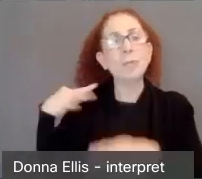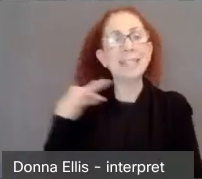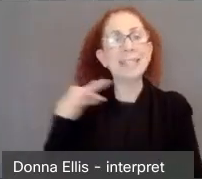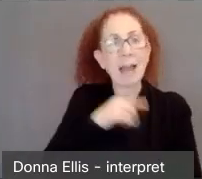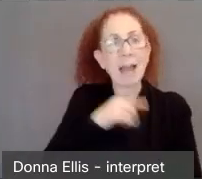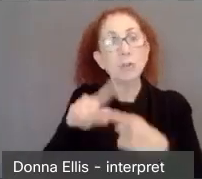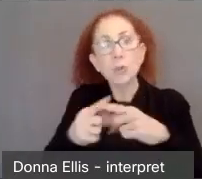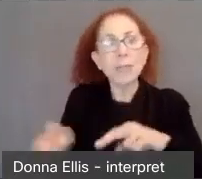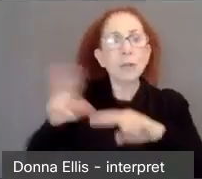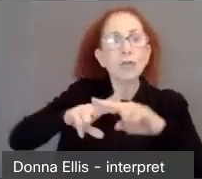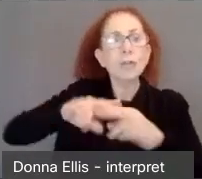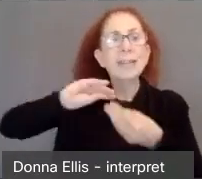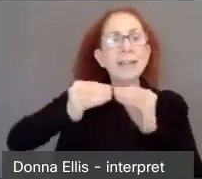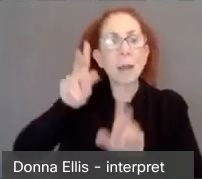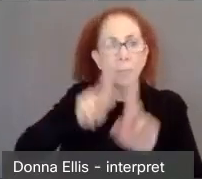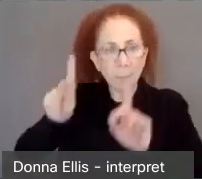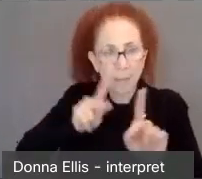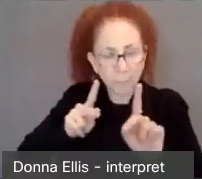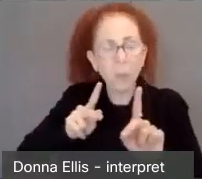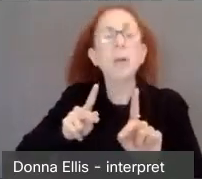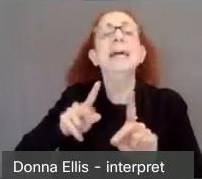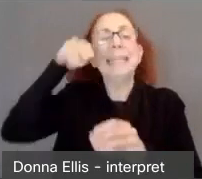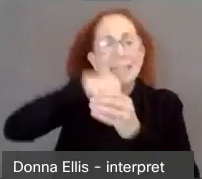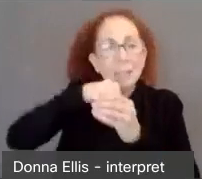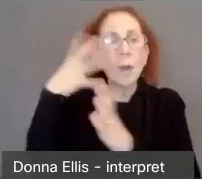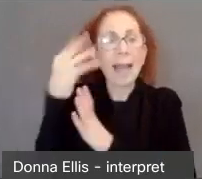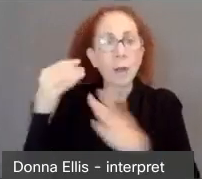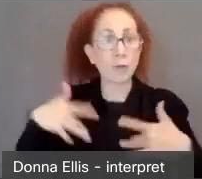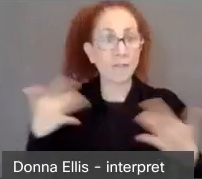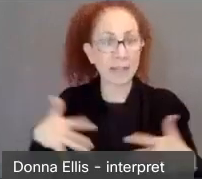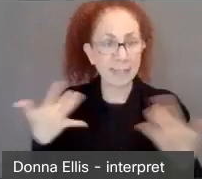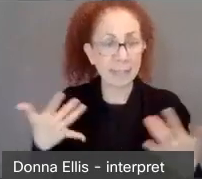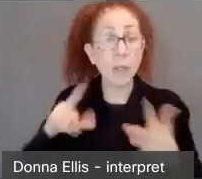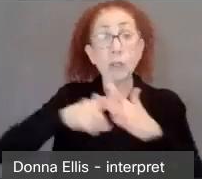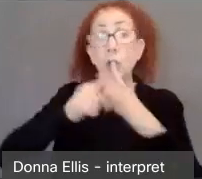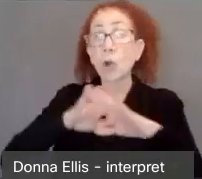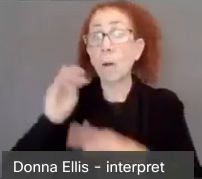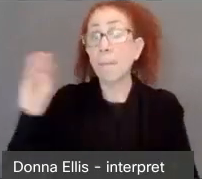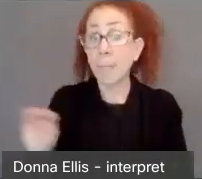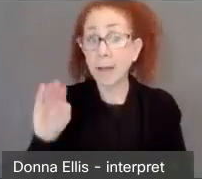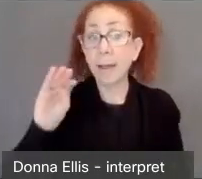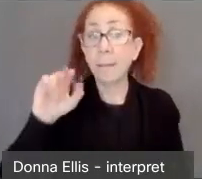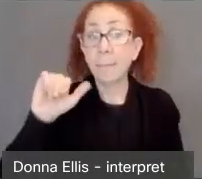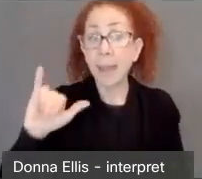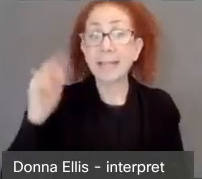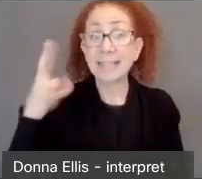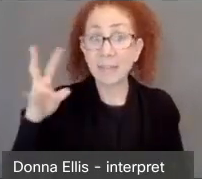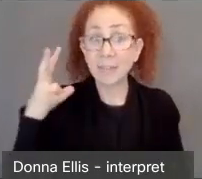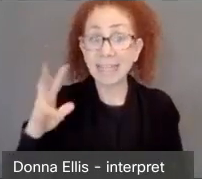allowed at indoor and outdoor events. Starting Monday, May the 17th, the event gathering maximum